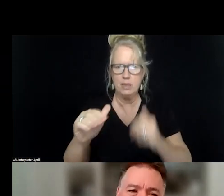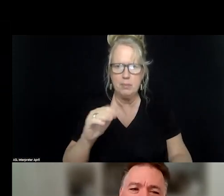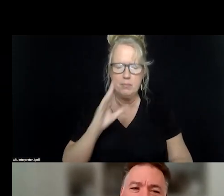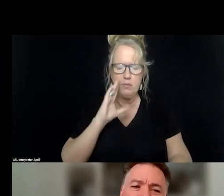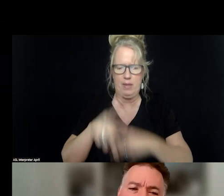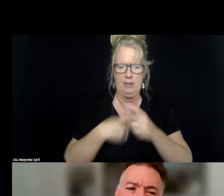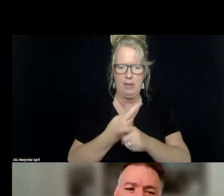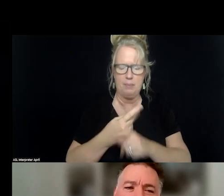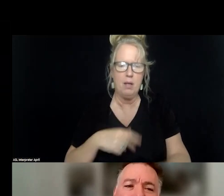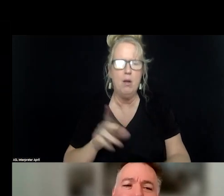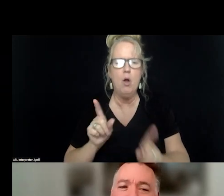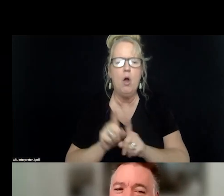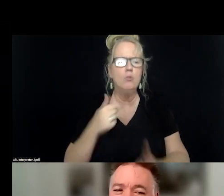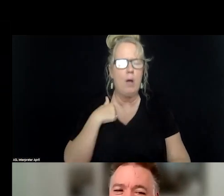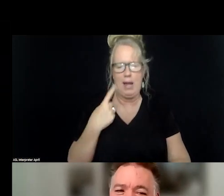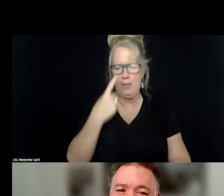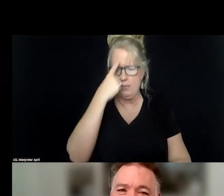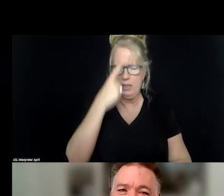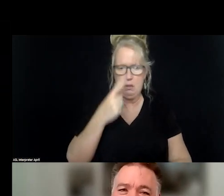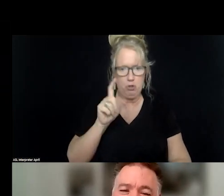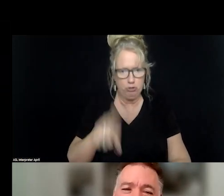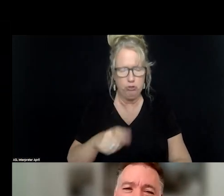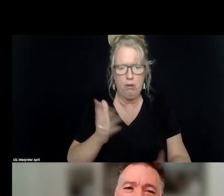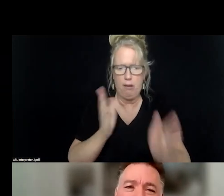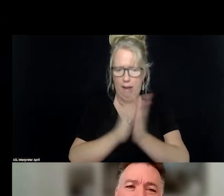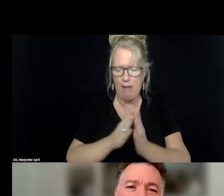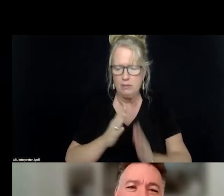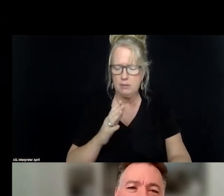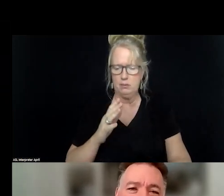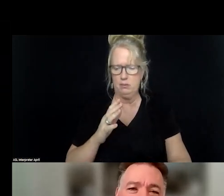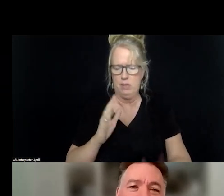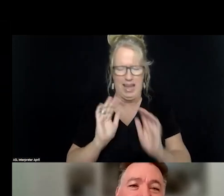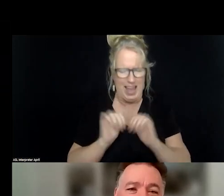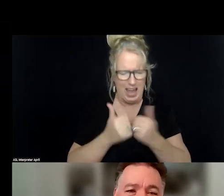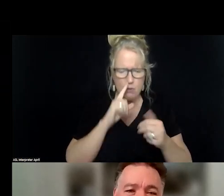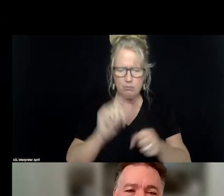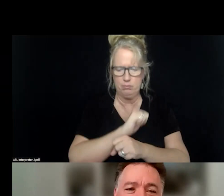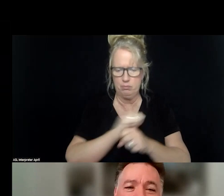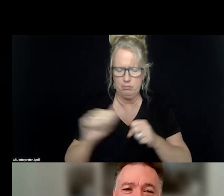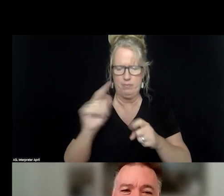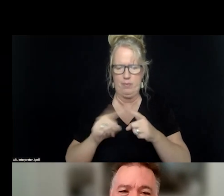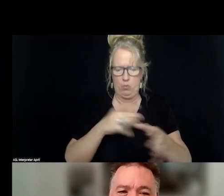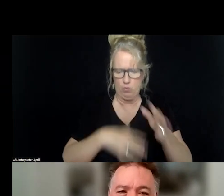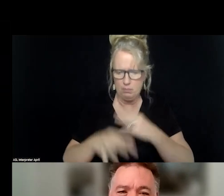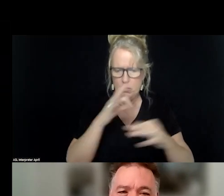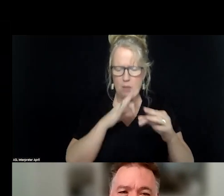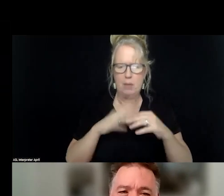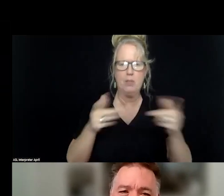I THINK ANOTHER QUESTION WE SHOULD ASK IS HOW DO WE REIMBURSE AND REGULATE FOR THOSE SERVICES?